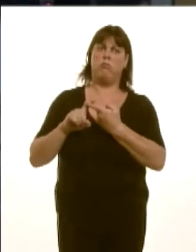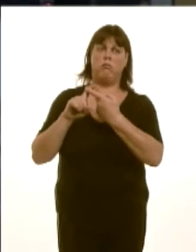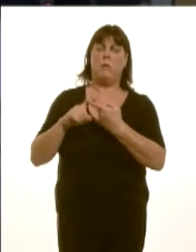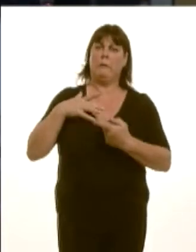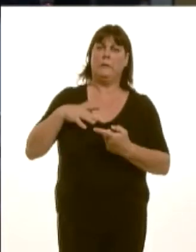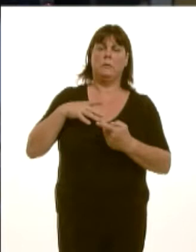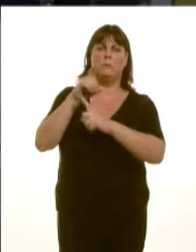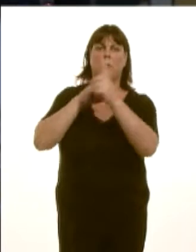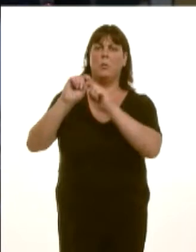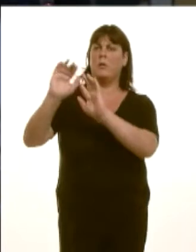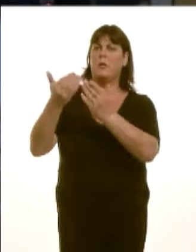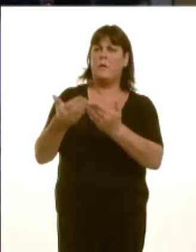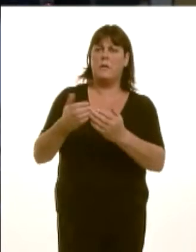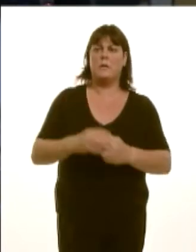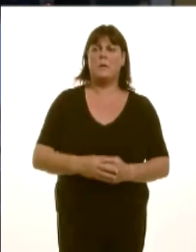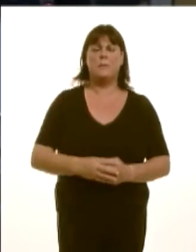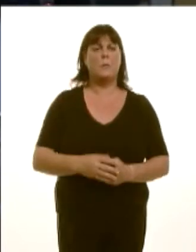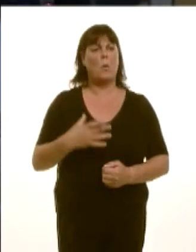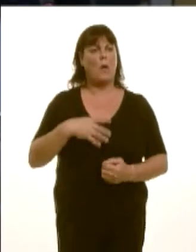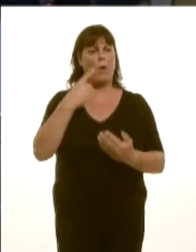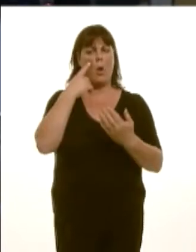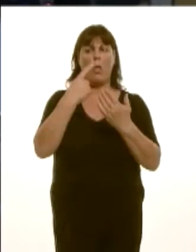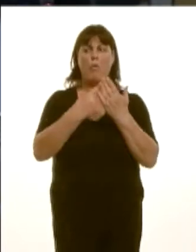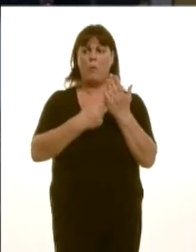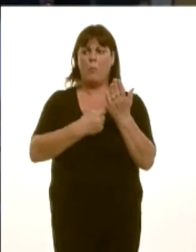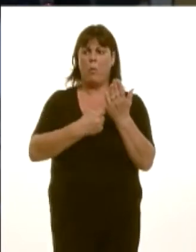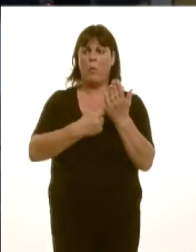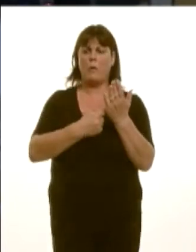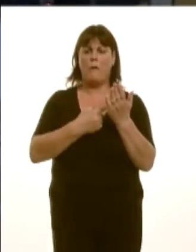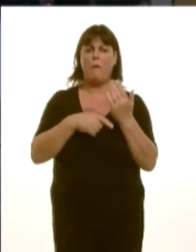As we consider the report that you are to receive from Professor Marcus Longley, how